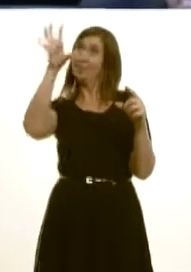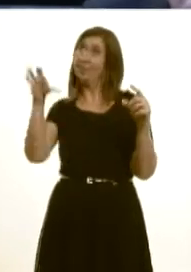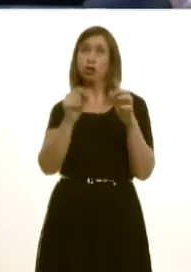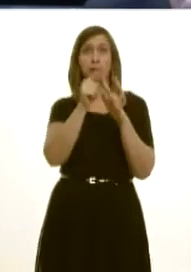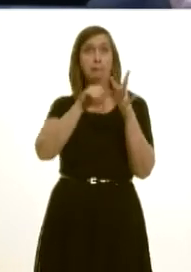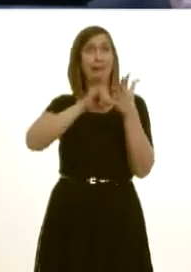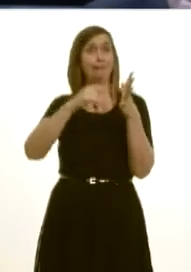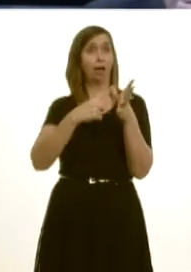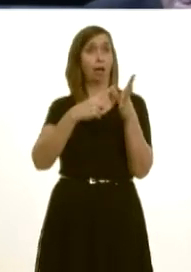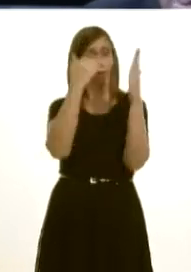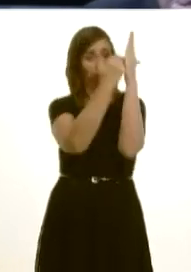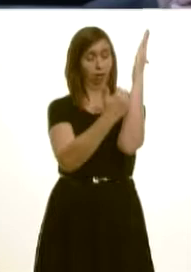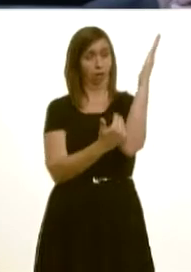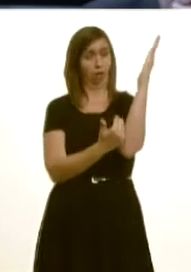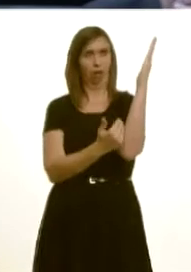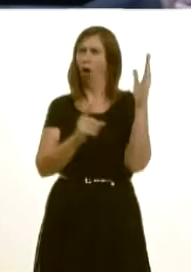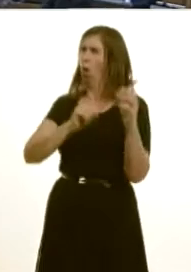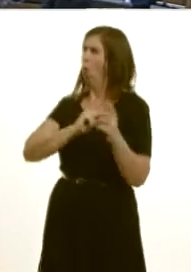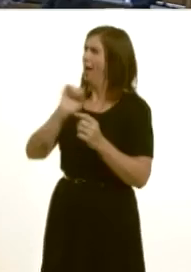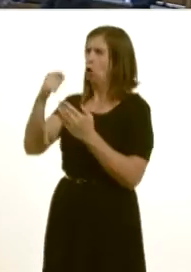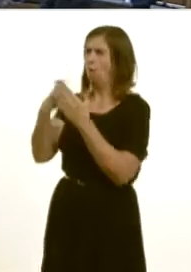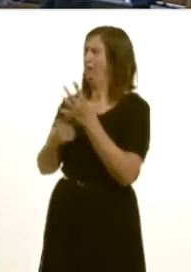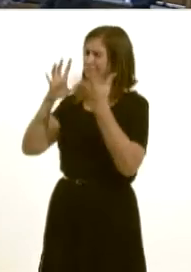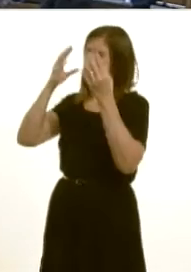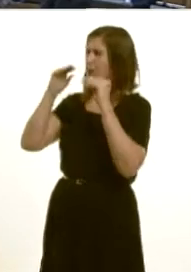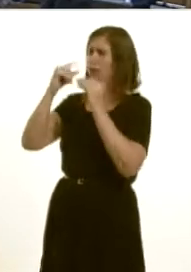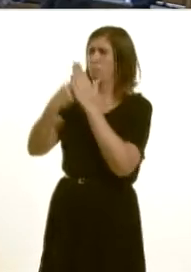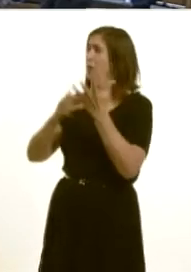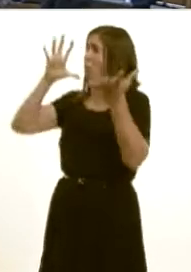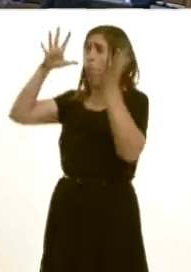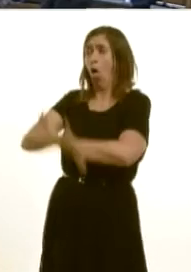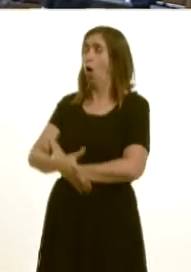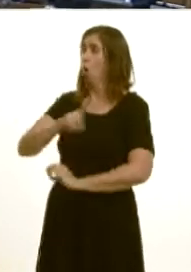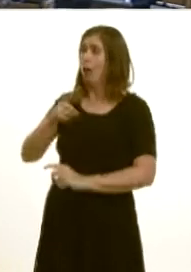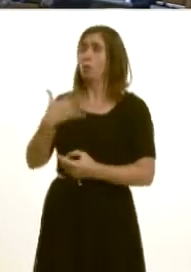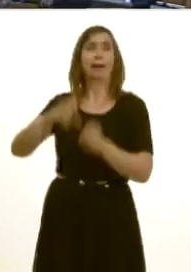education policy that you have abandoned it? Carwyn Jones: I do not think that it has gone spectacularly wrong. Of course, I know that the Minister for Education and Skills will